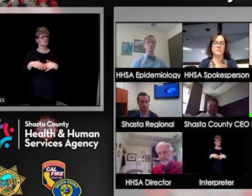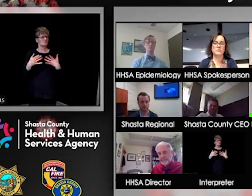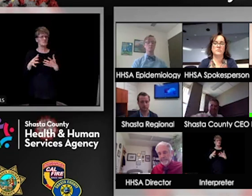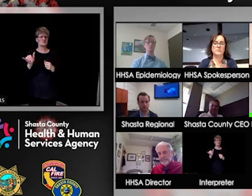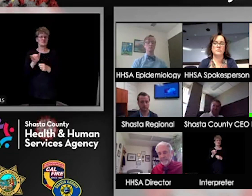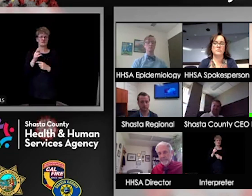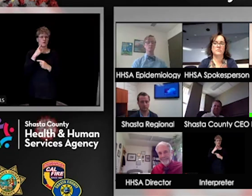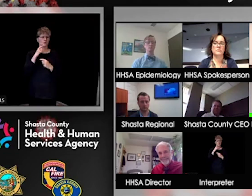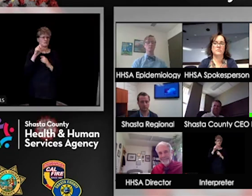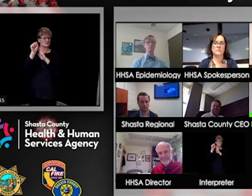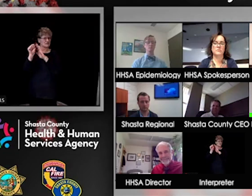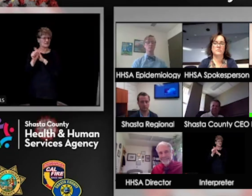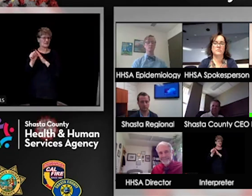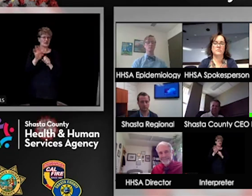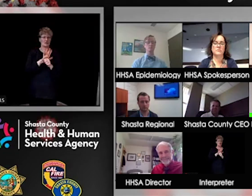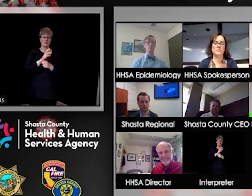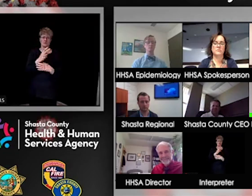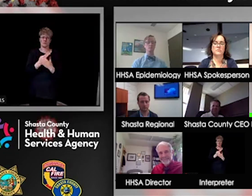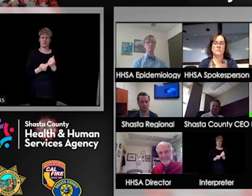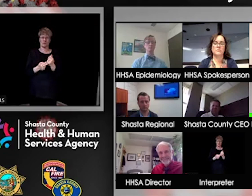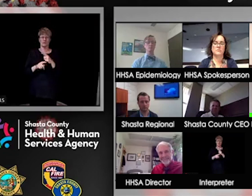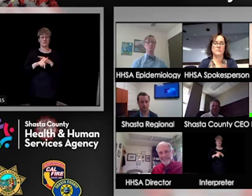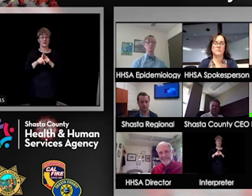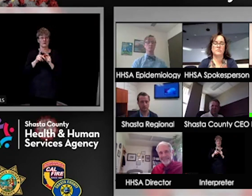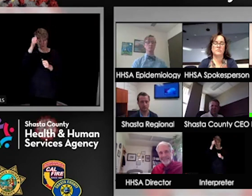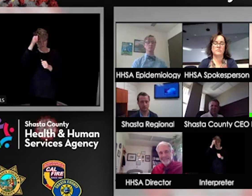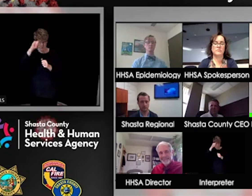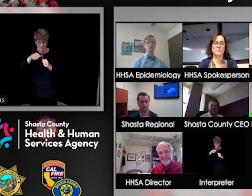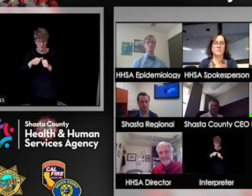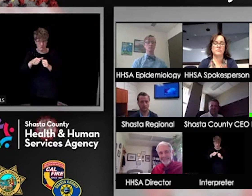different in the way that we’re laid out, the way that we interact with each other,